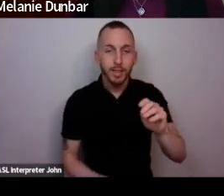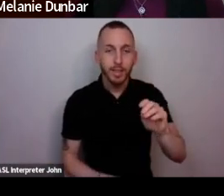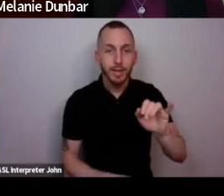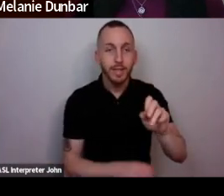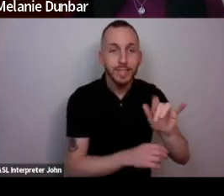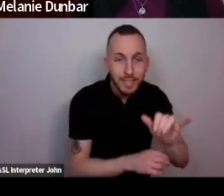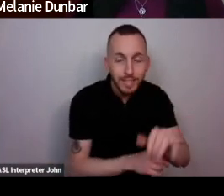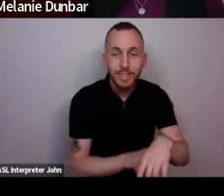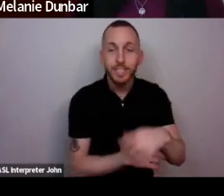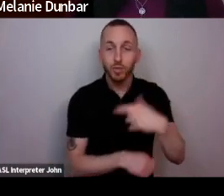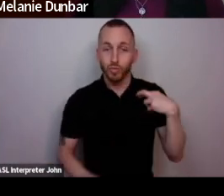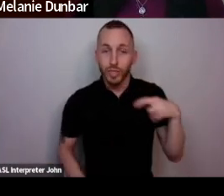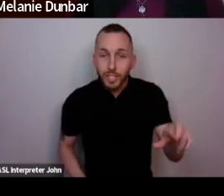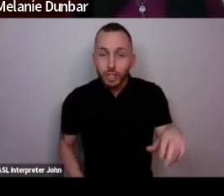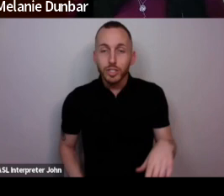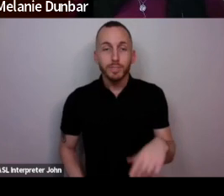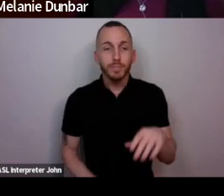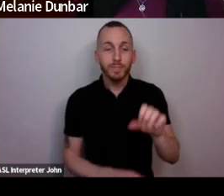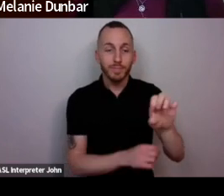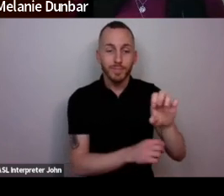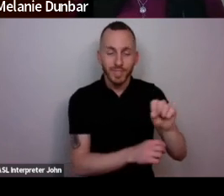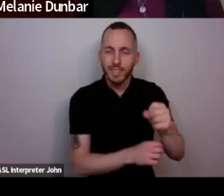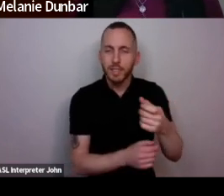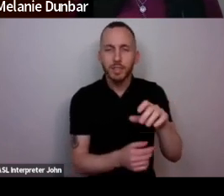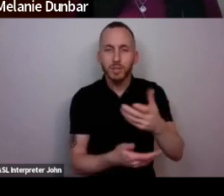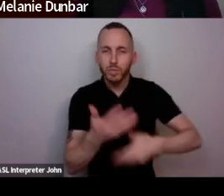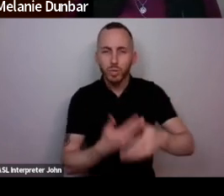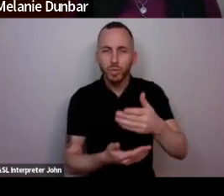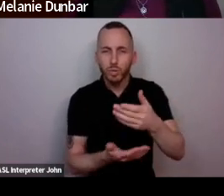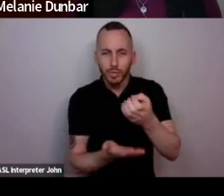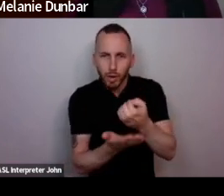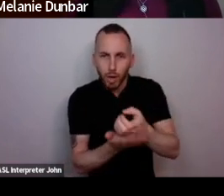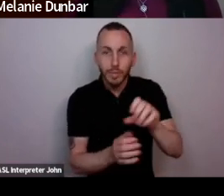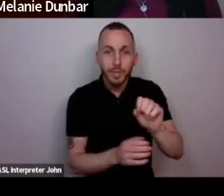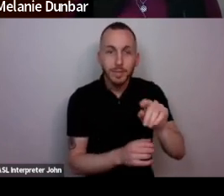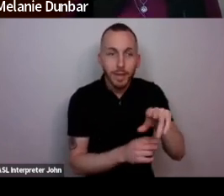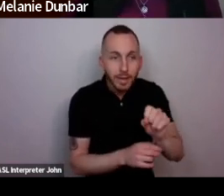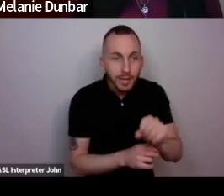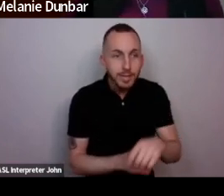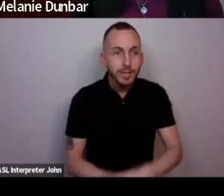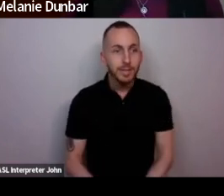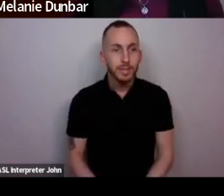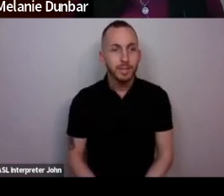socioeconomic status, and challenges with access or functional needs. This includes children,